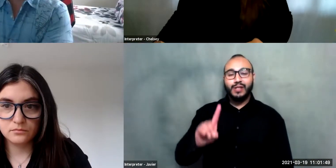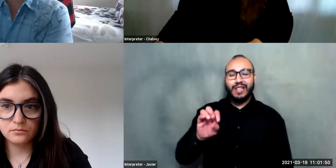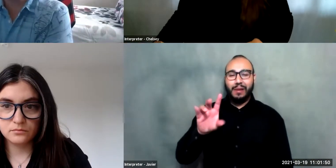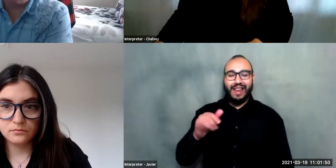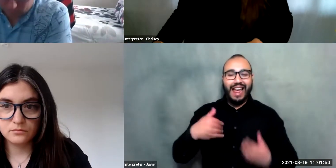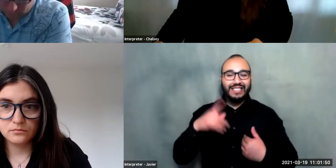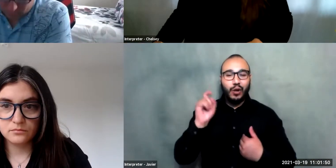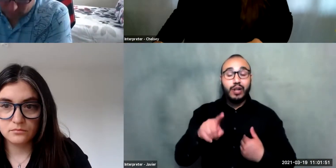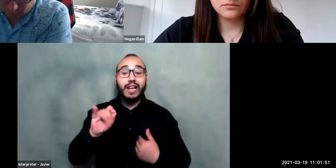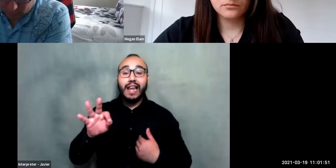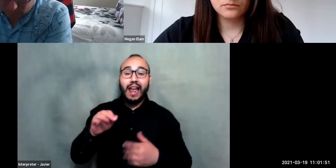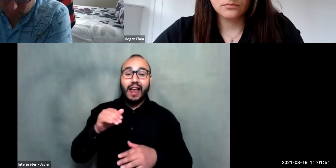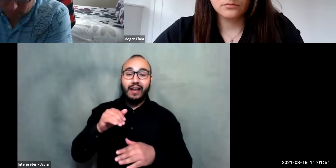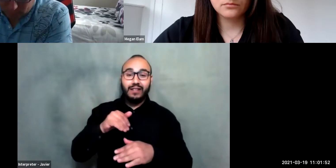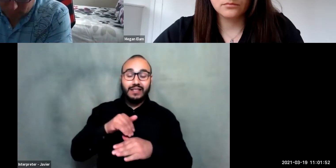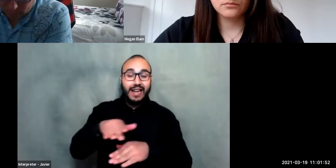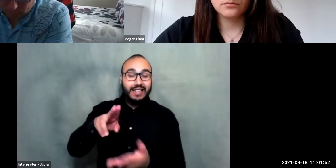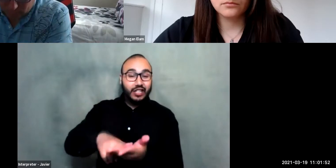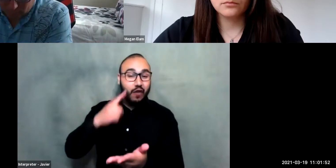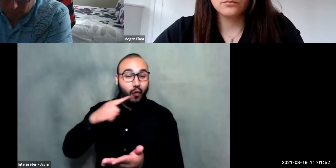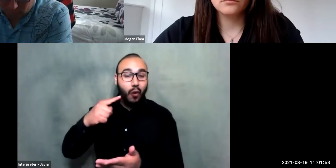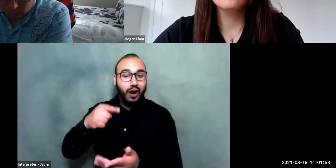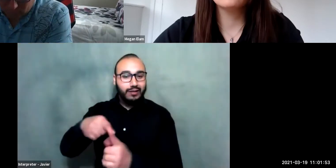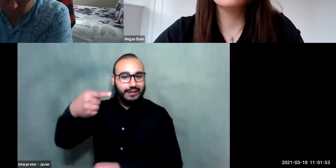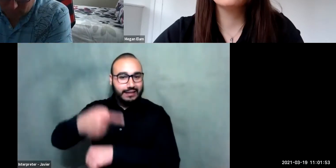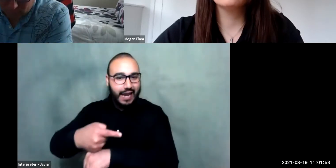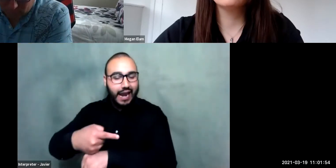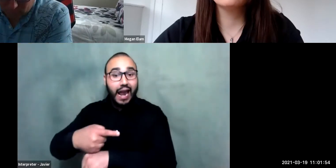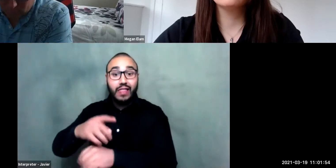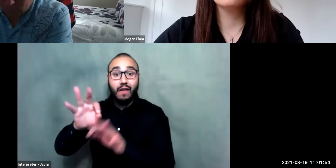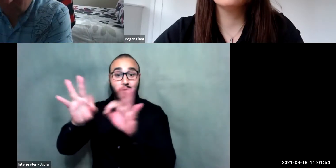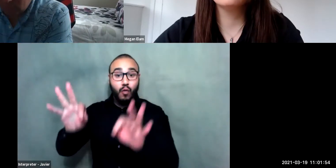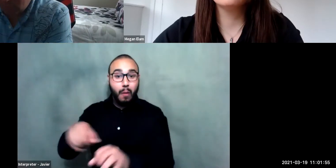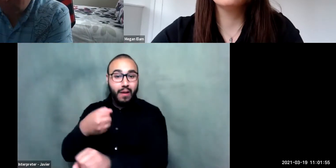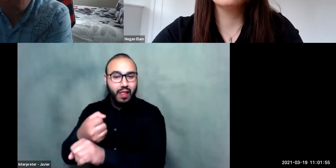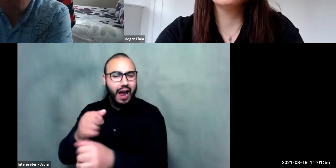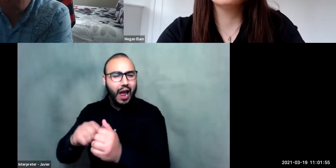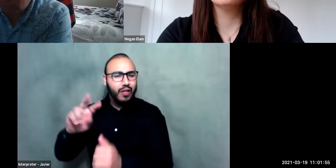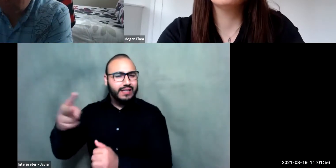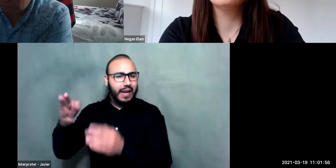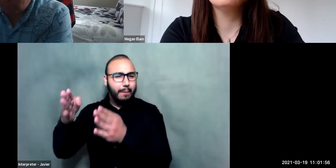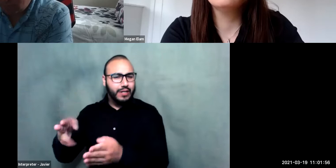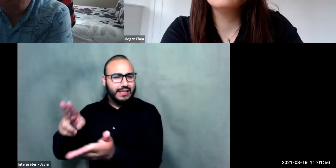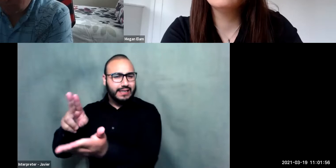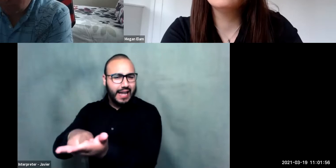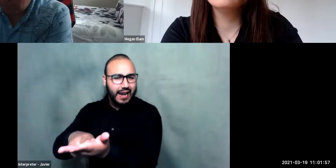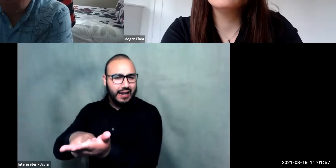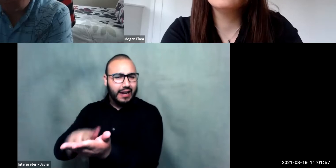and the form locks upon first signature, how does the second signature signer.... How is